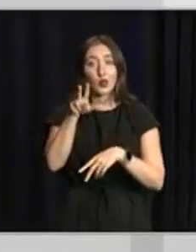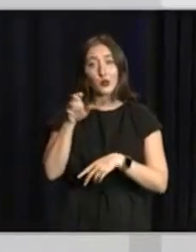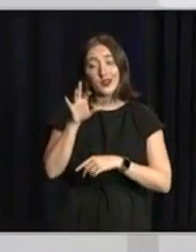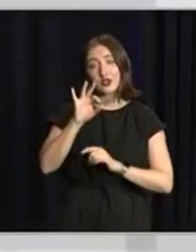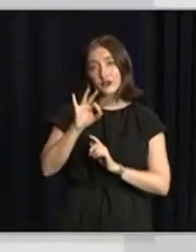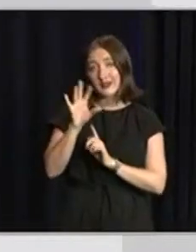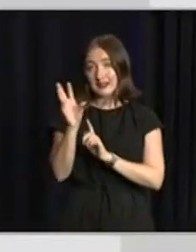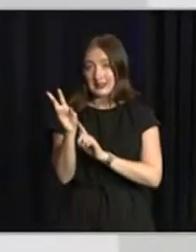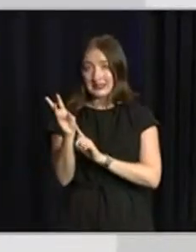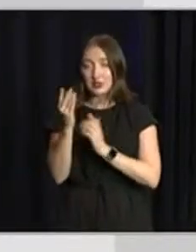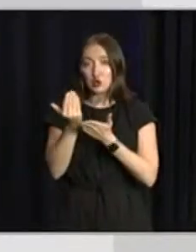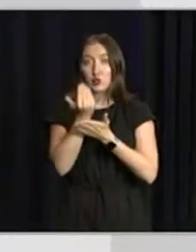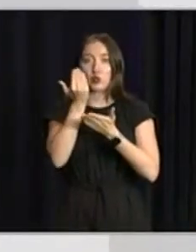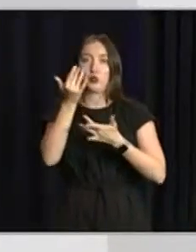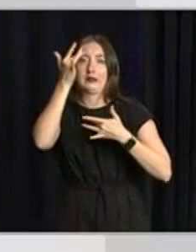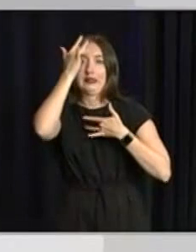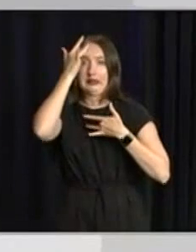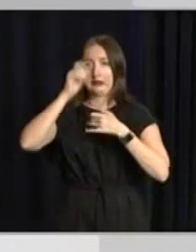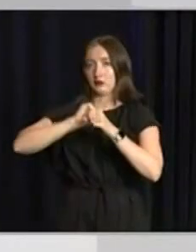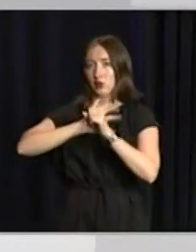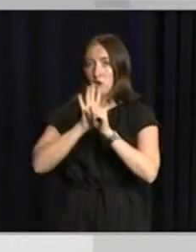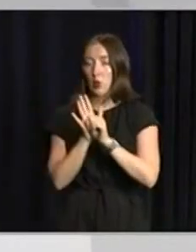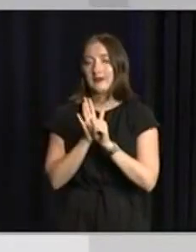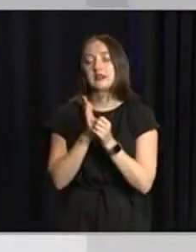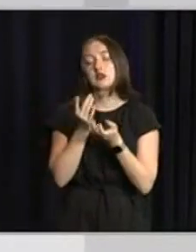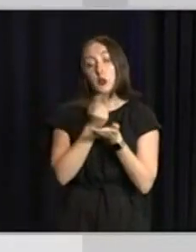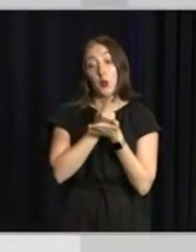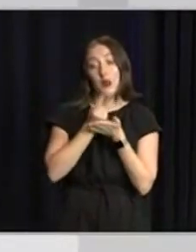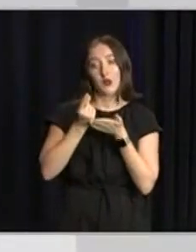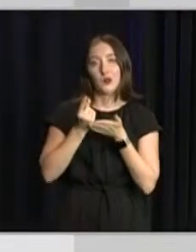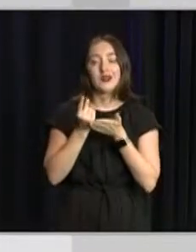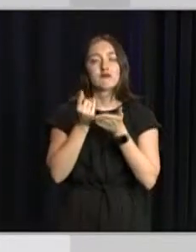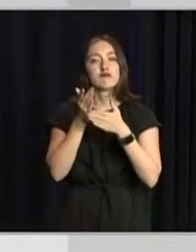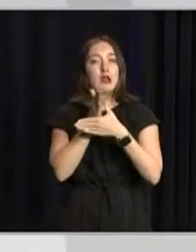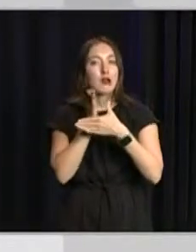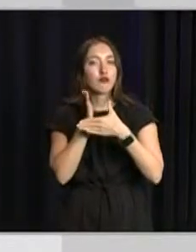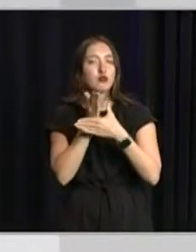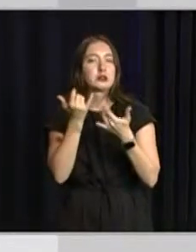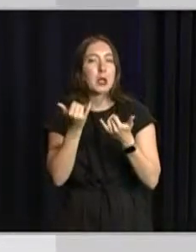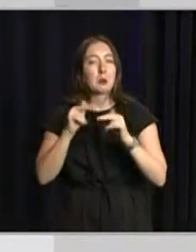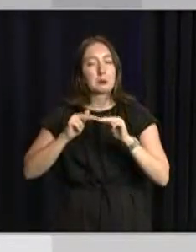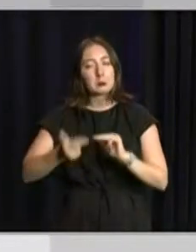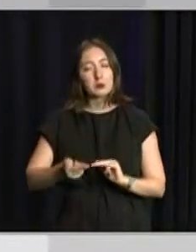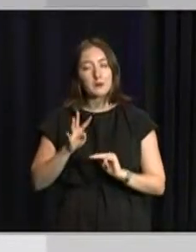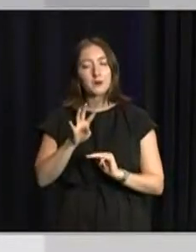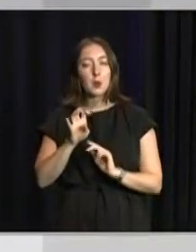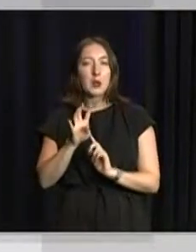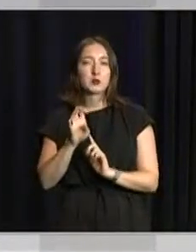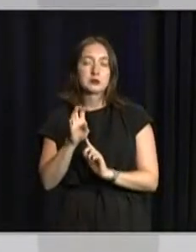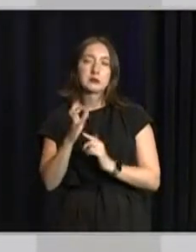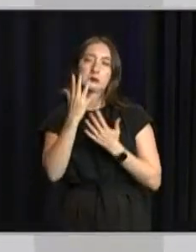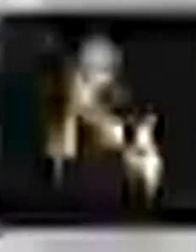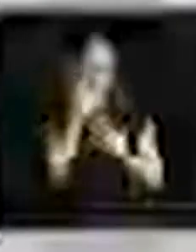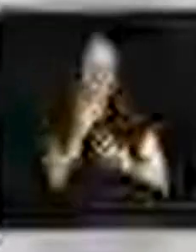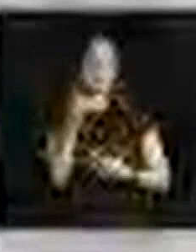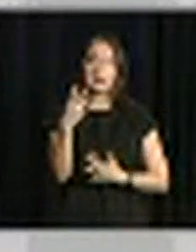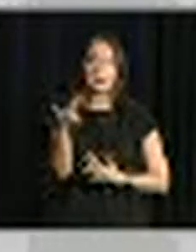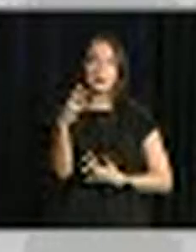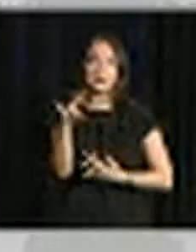so our seven day moving average has also dropped to 400. Sadly there are 17 new deaths to report this evening and we have lost